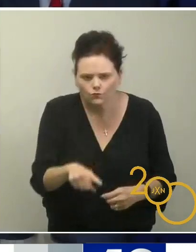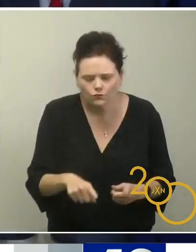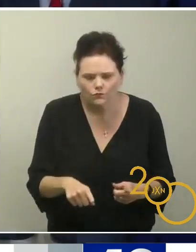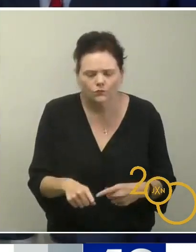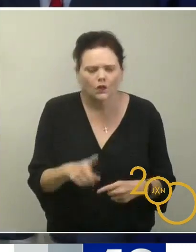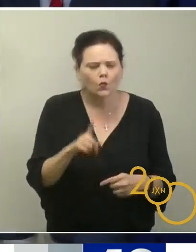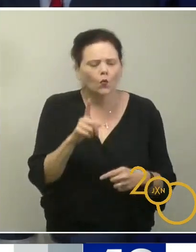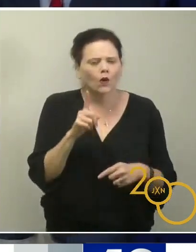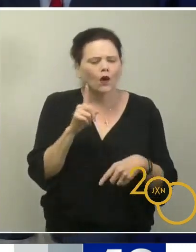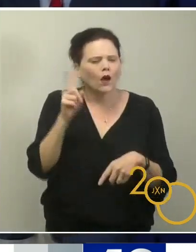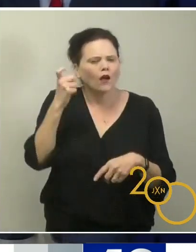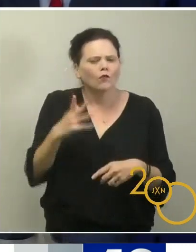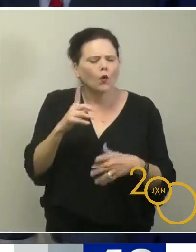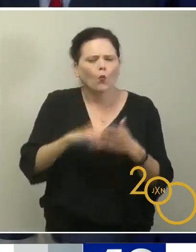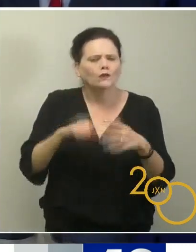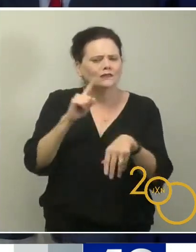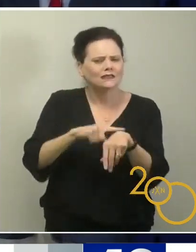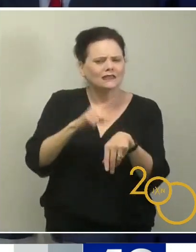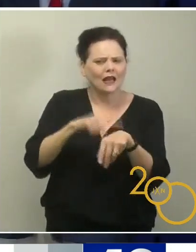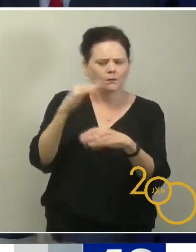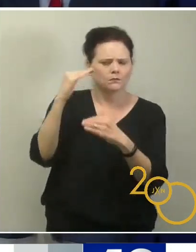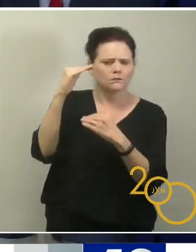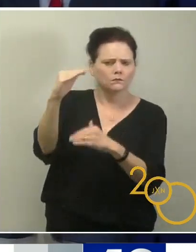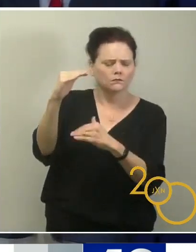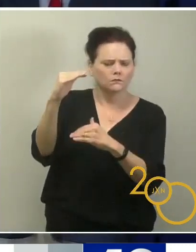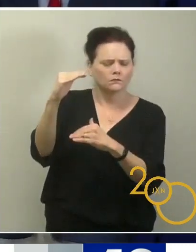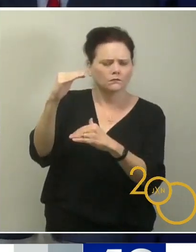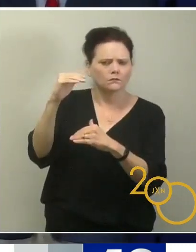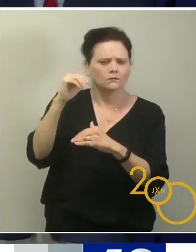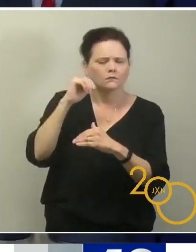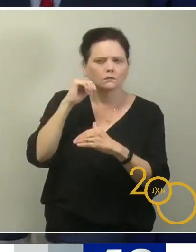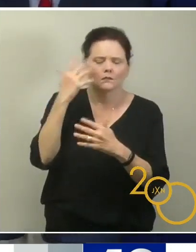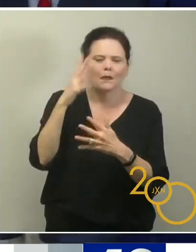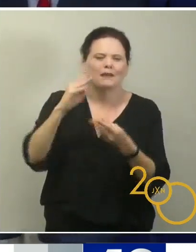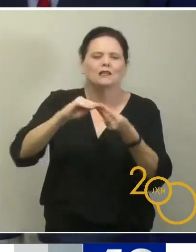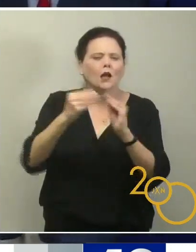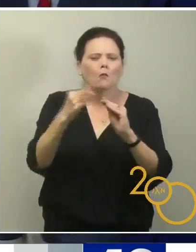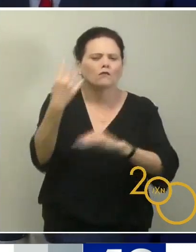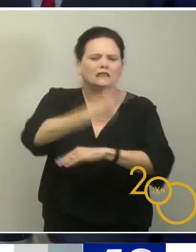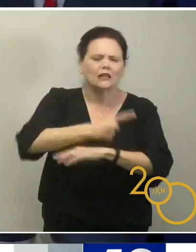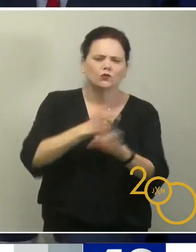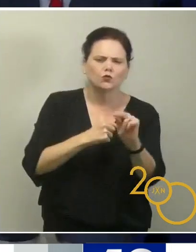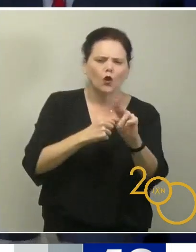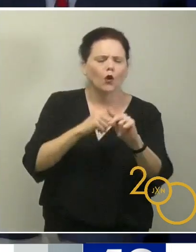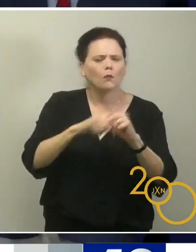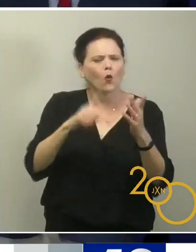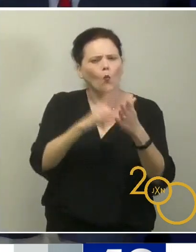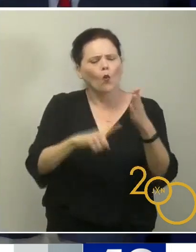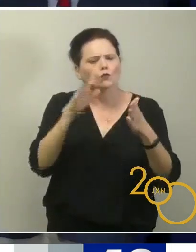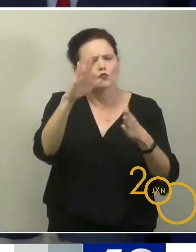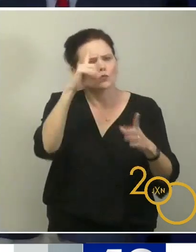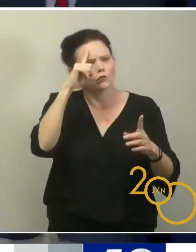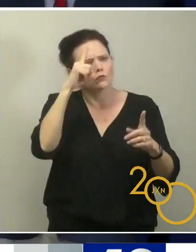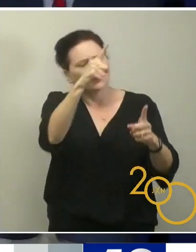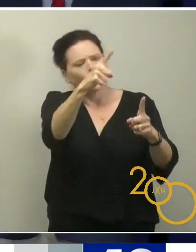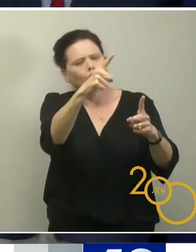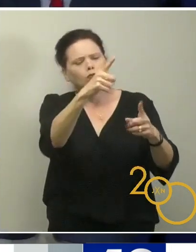WATER IN THE CITY OF JACKSON THIS EMERGENCY BECAME NECESSARY. YES SIR? GOVERNMENT WHAT WOULD BE THE